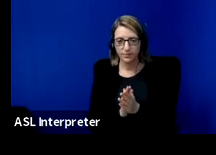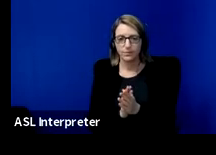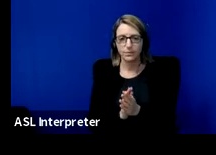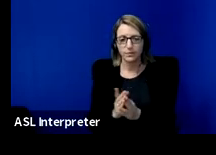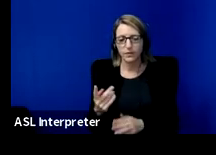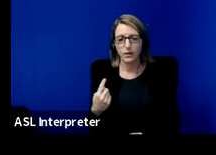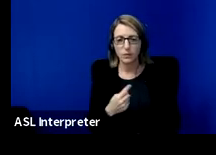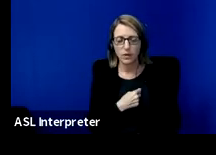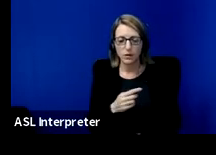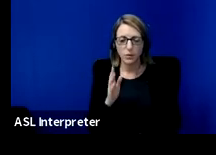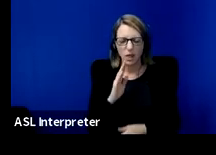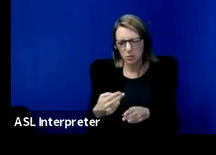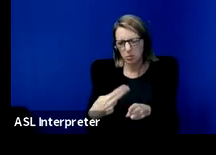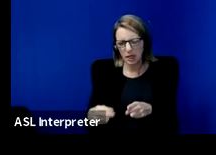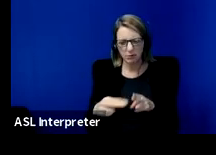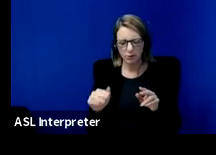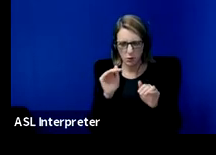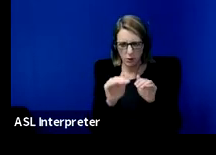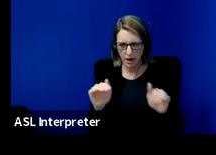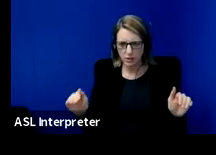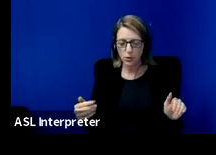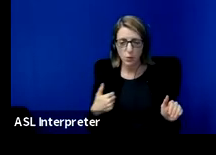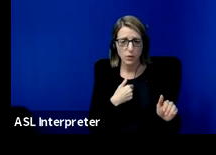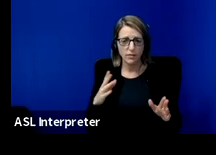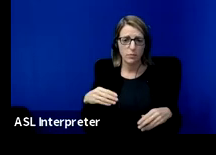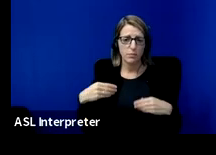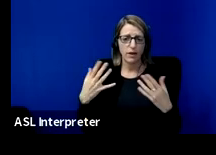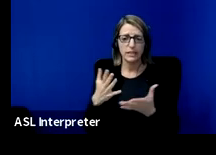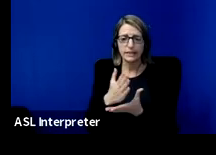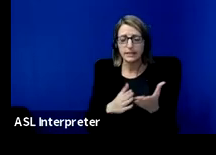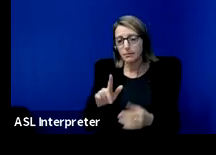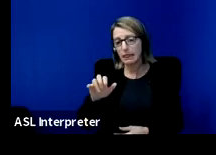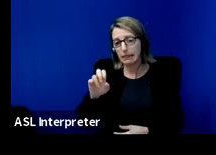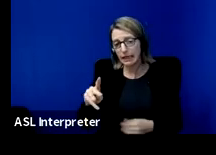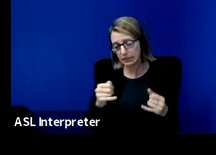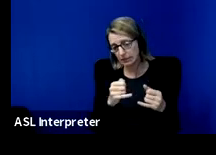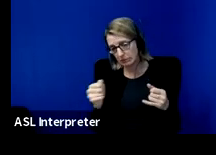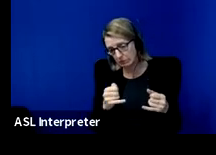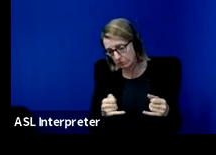ESD 112-- Kristina Wambold: Just a brief reminder that we have provided and some links for you to frame your thinking again around